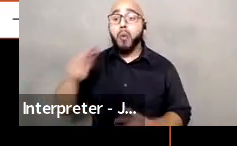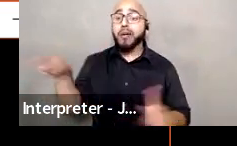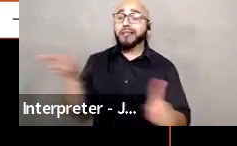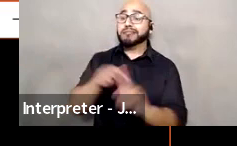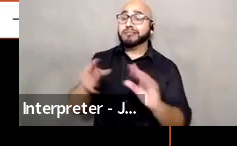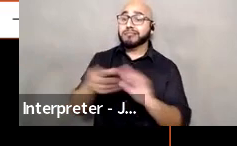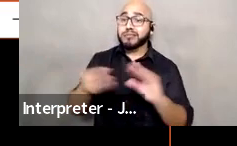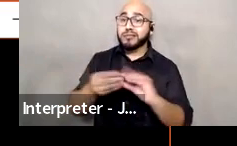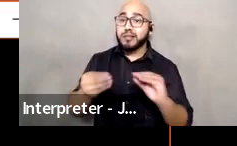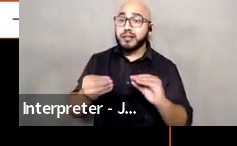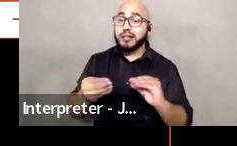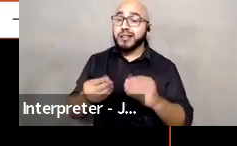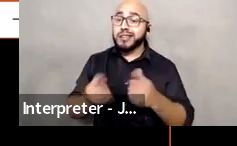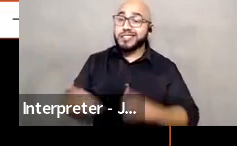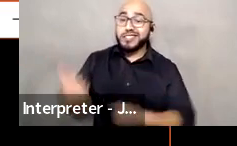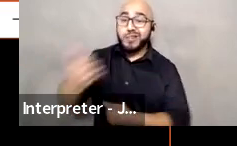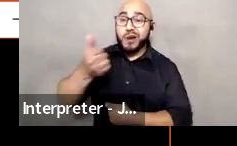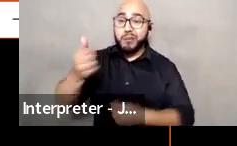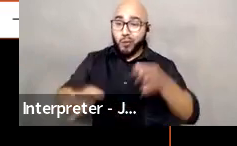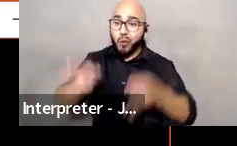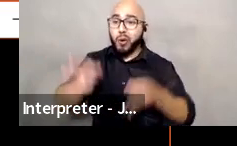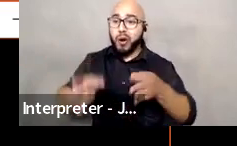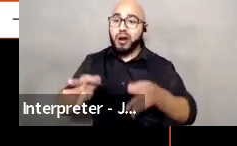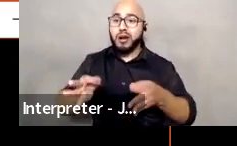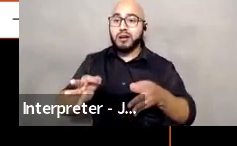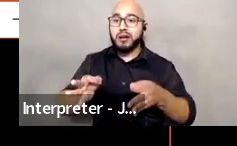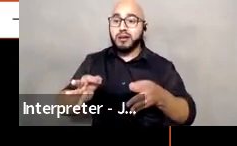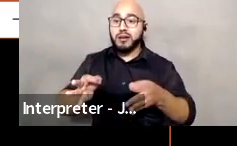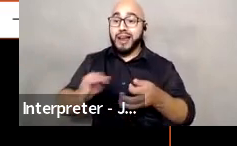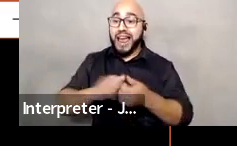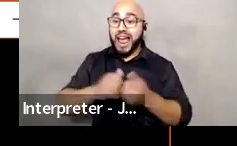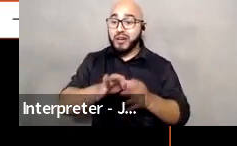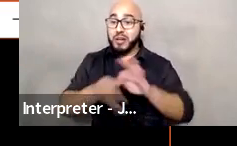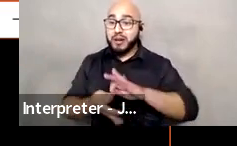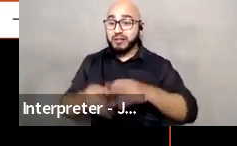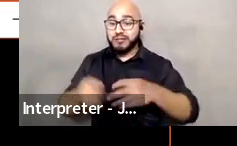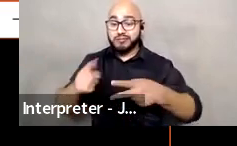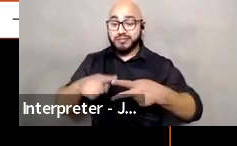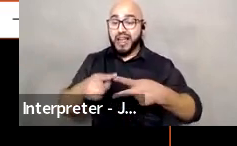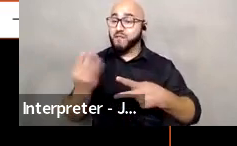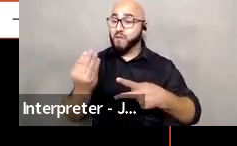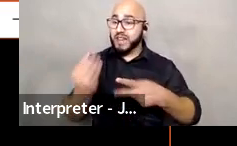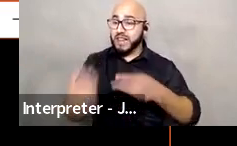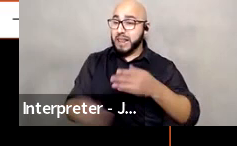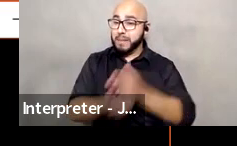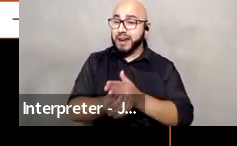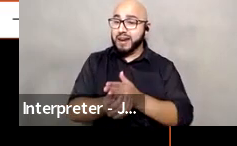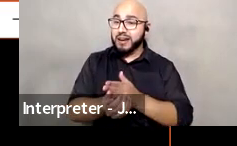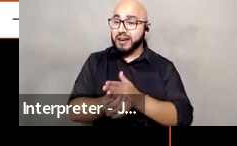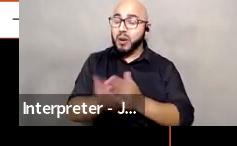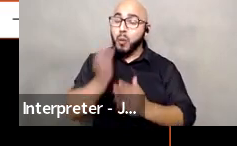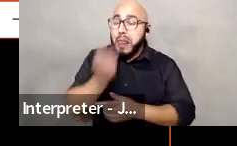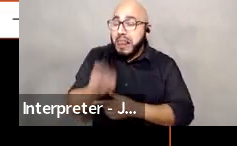With a Supreme Court that interprets it this way, the. 14th Amendment is going to. Do very little protecting.